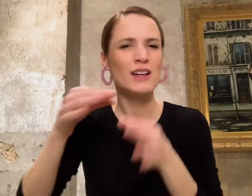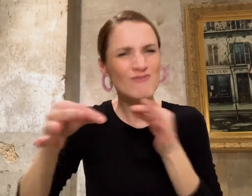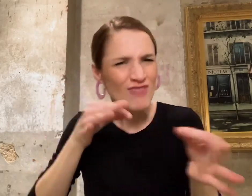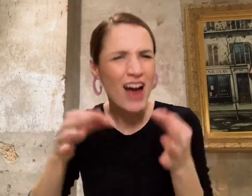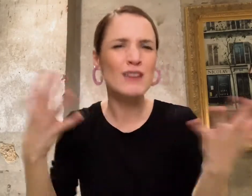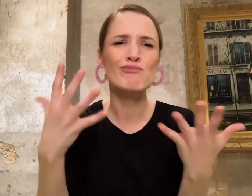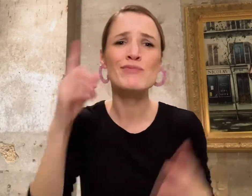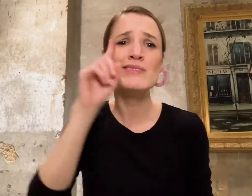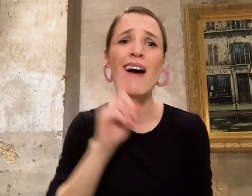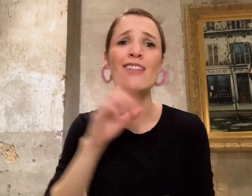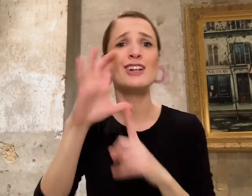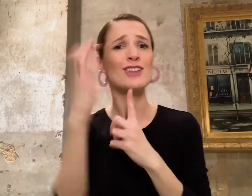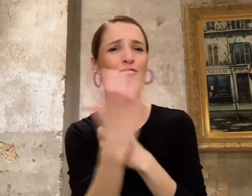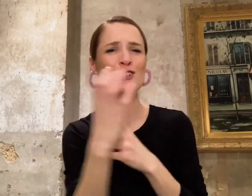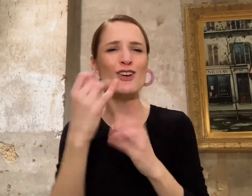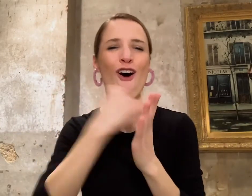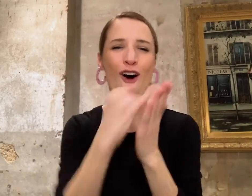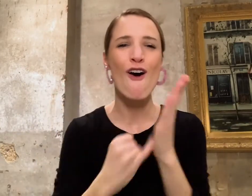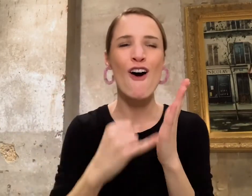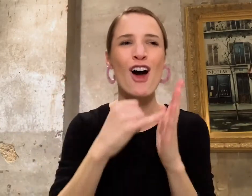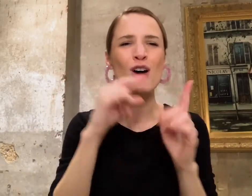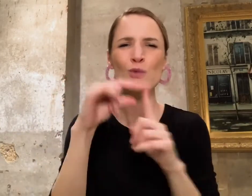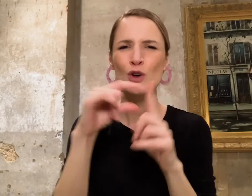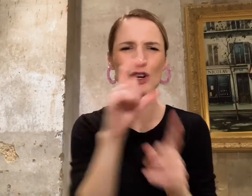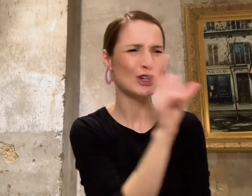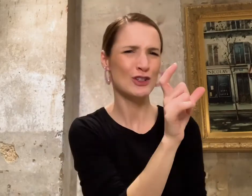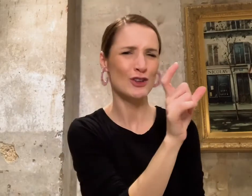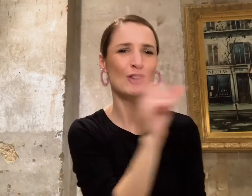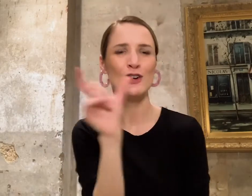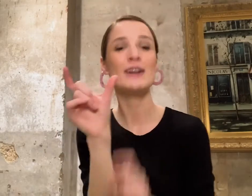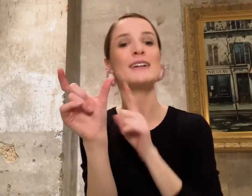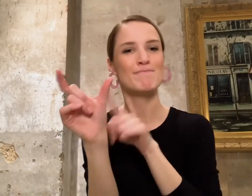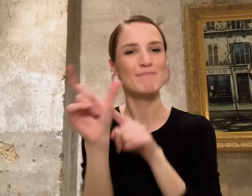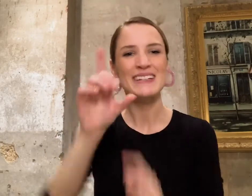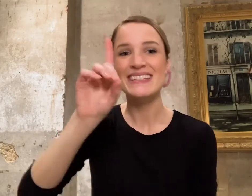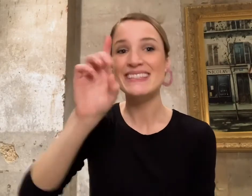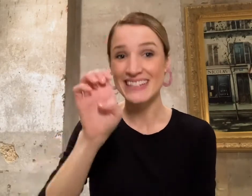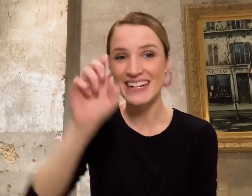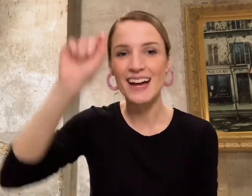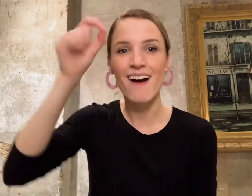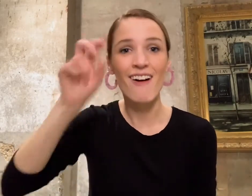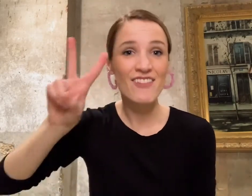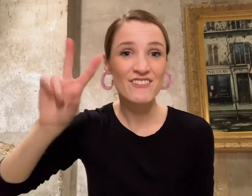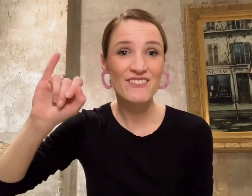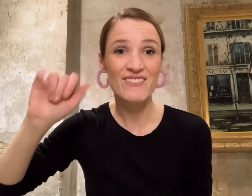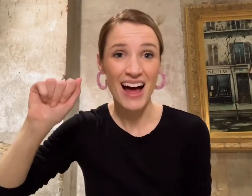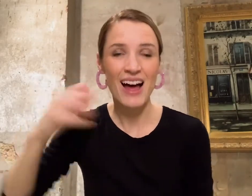defining Deaf Culture Art, which they called De'VIA,